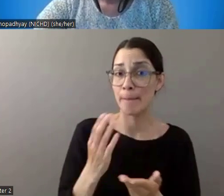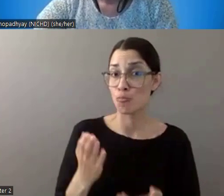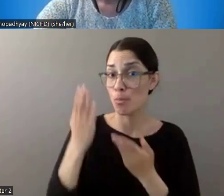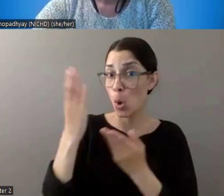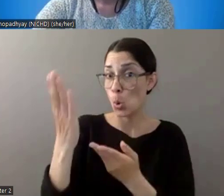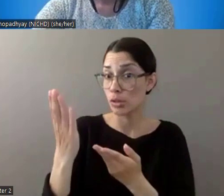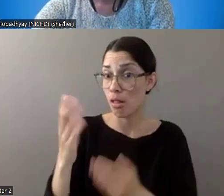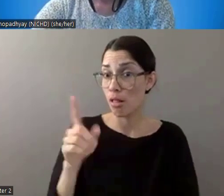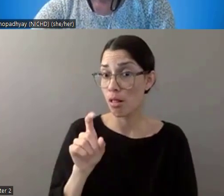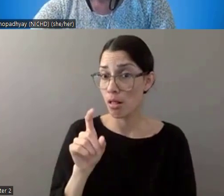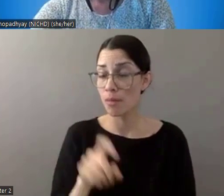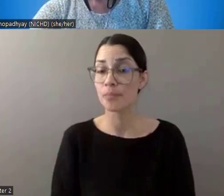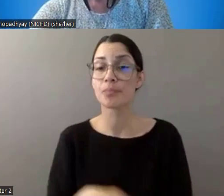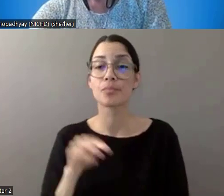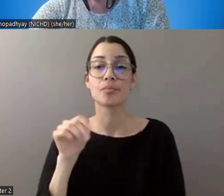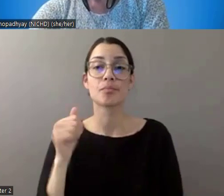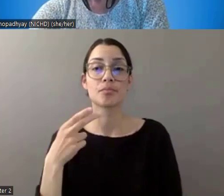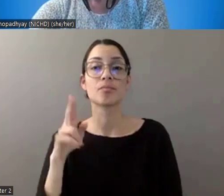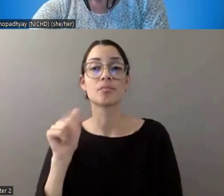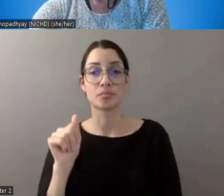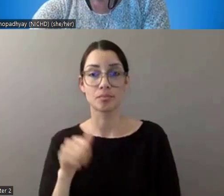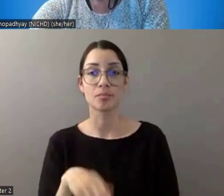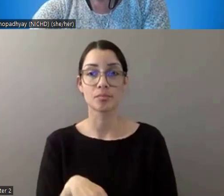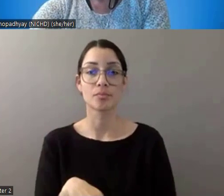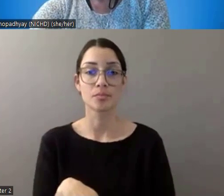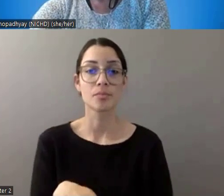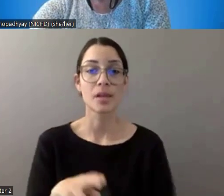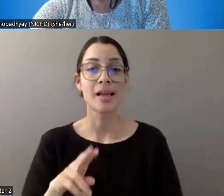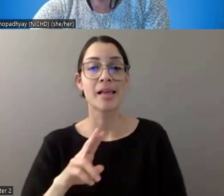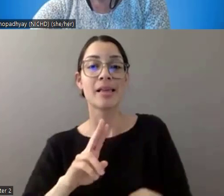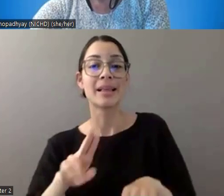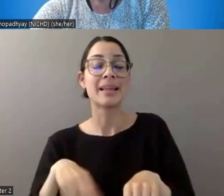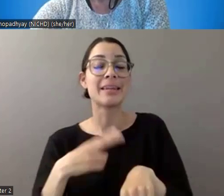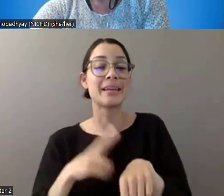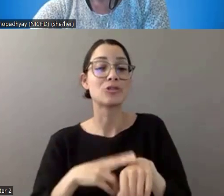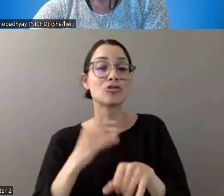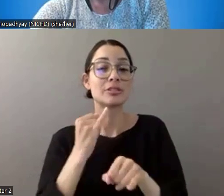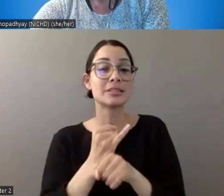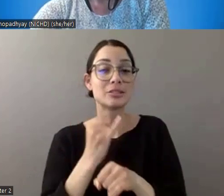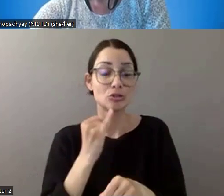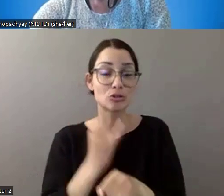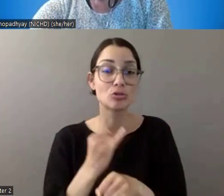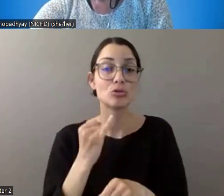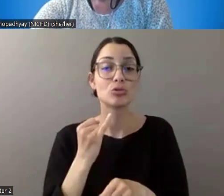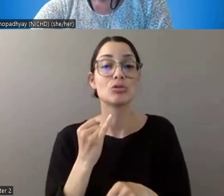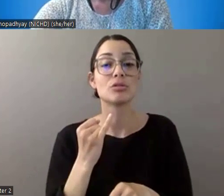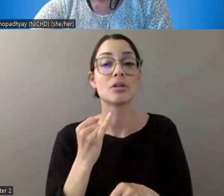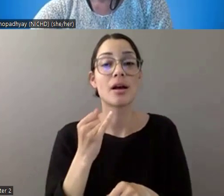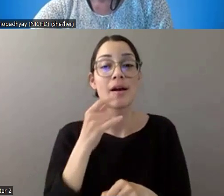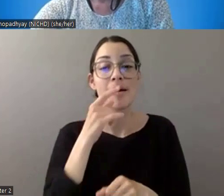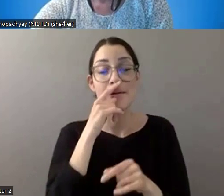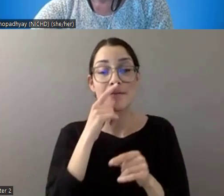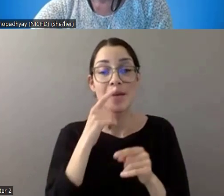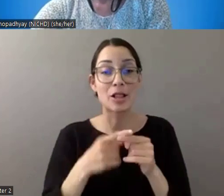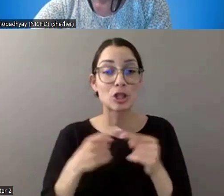Mahua Mukhopadhyay: So the National Institute of Allergy and Infectious Diseases, NIAID, has sample grant applications